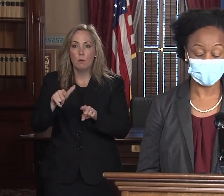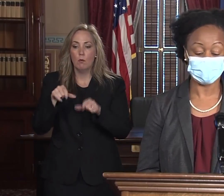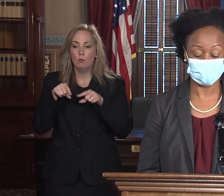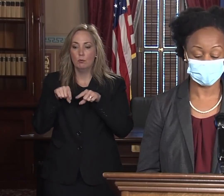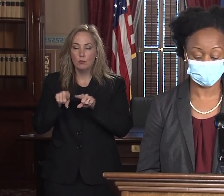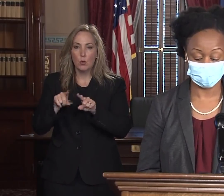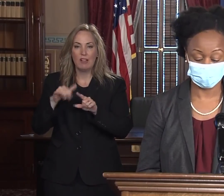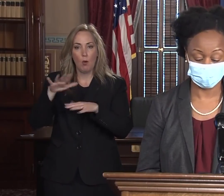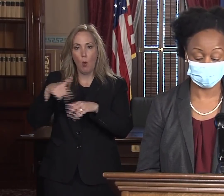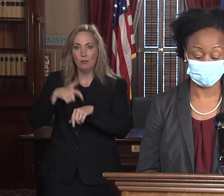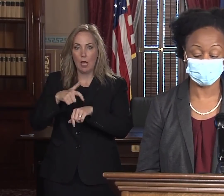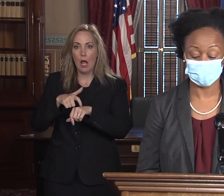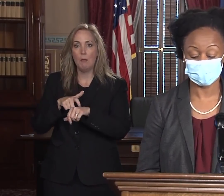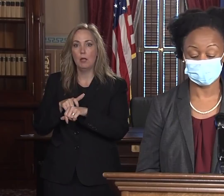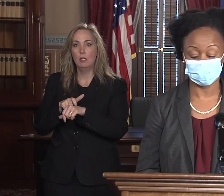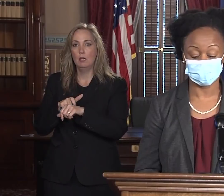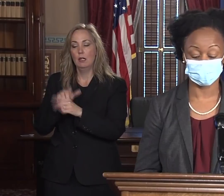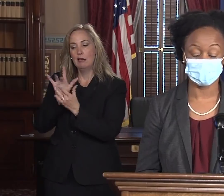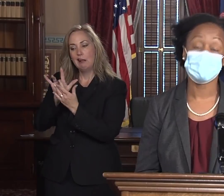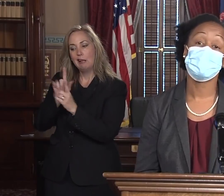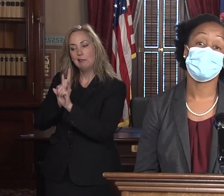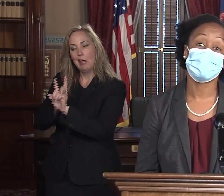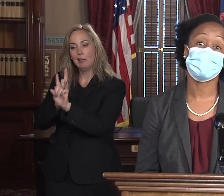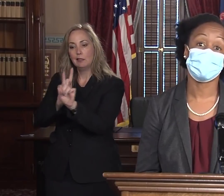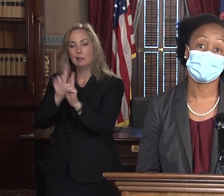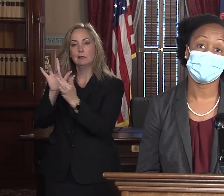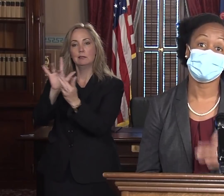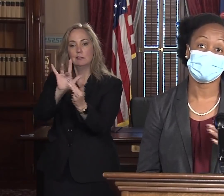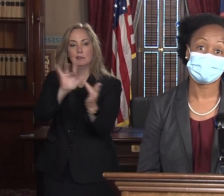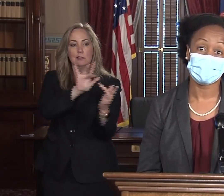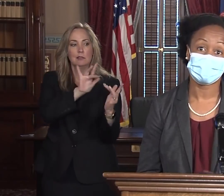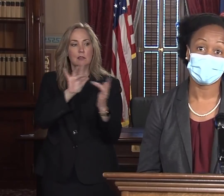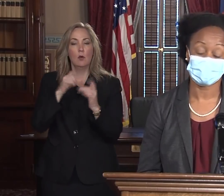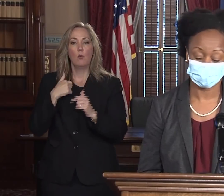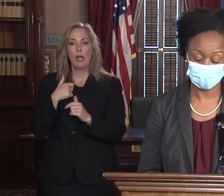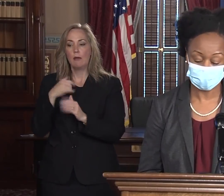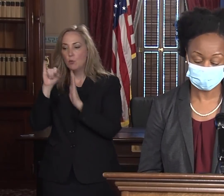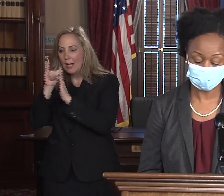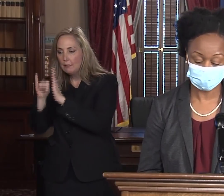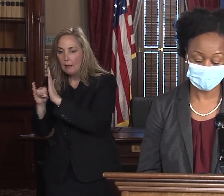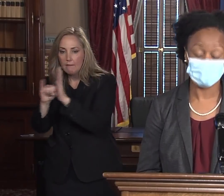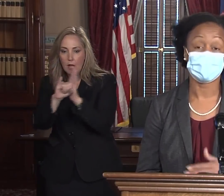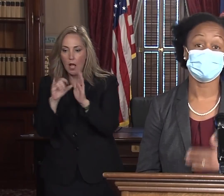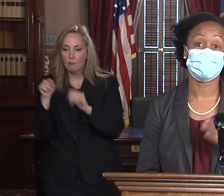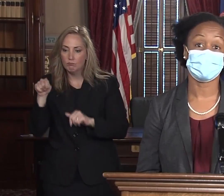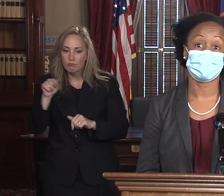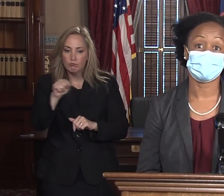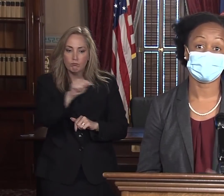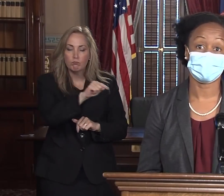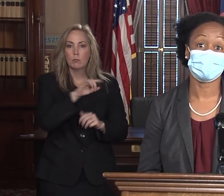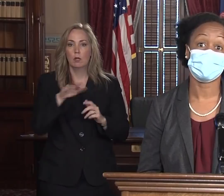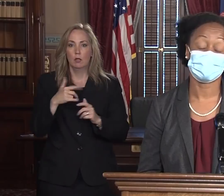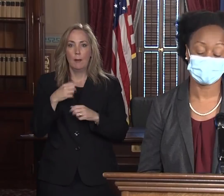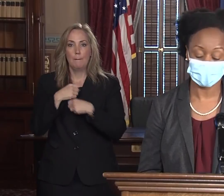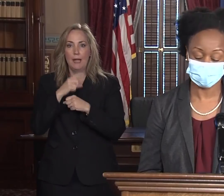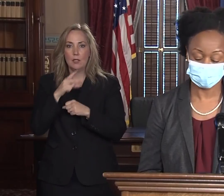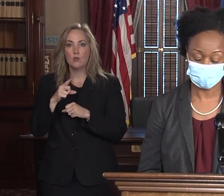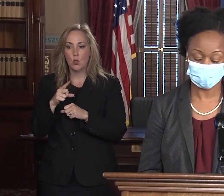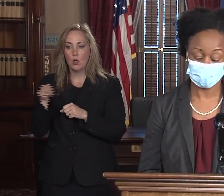THAT'S VERY CONCERNING. AS HAS BEEN THE CASE THROUGHOUT THE ENTIRE PANDEMIC, CONTACT TRACING IS INCREDIBLY IMPORTANT.